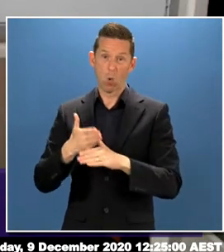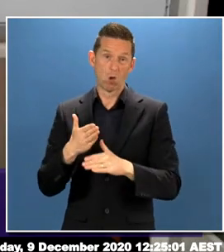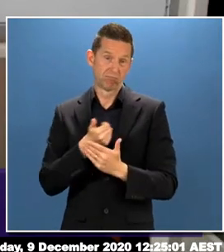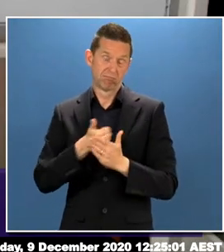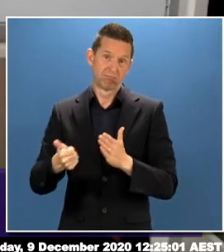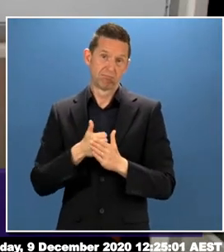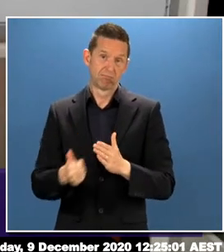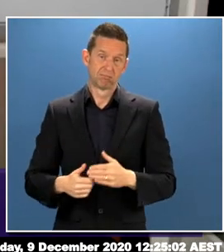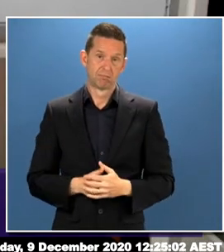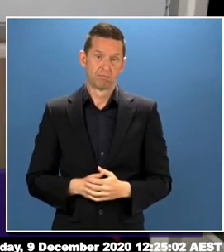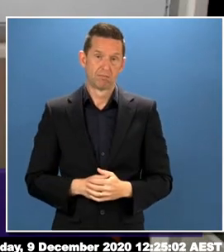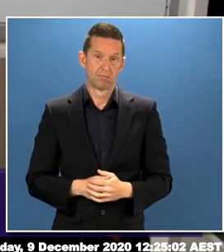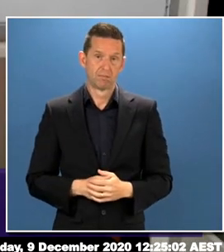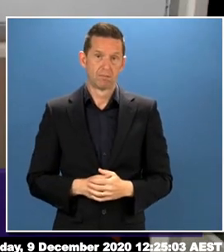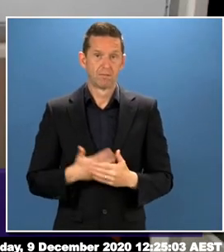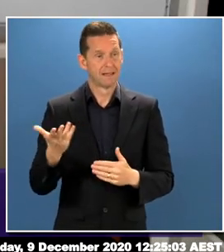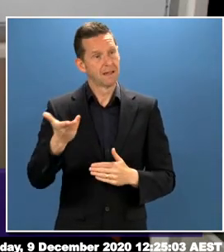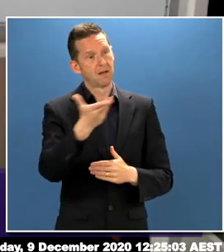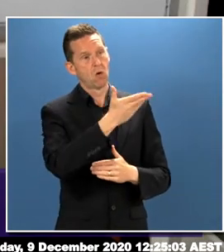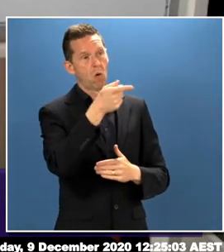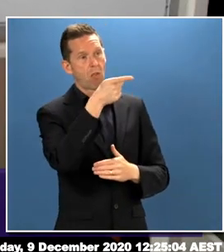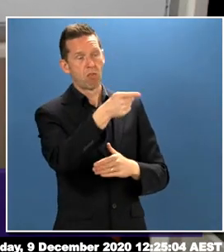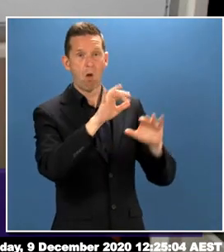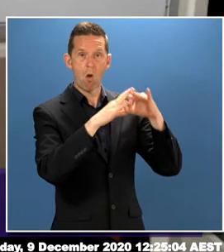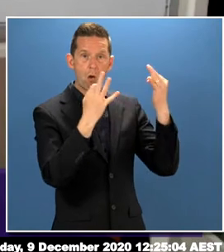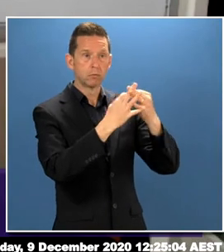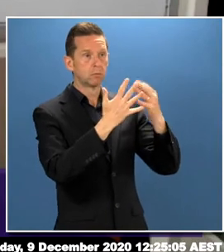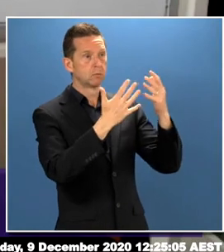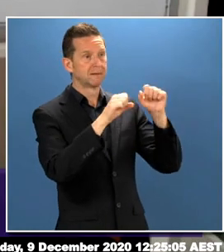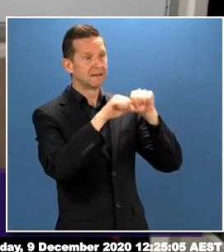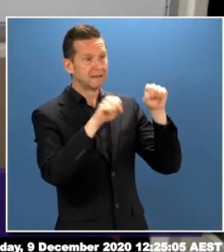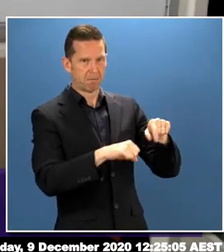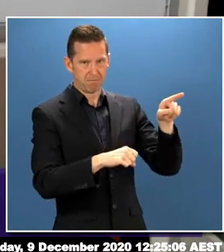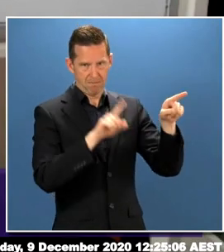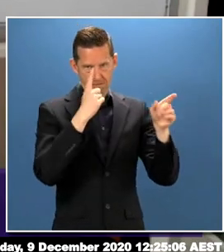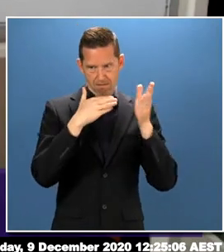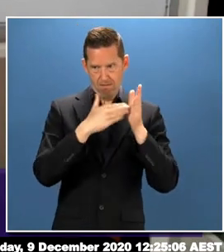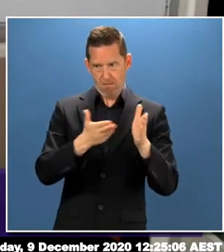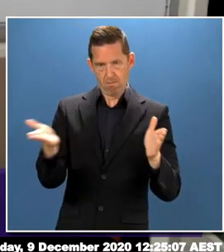But there aren't the structures there to enable them to get their own jobs and it falls to the family.